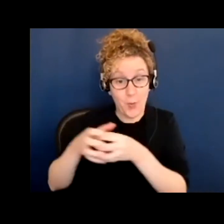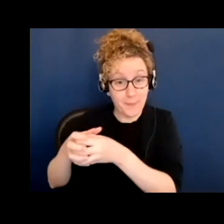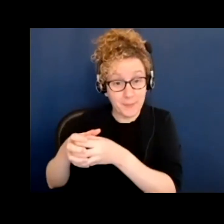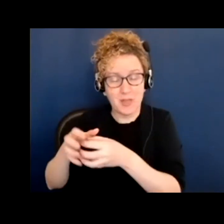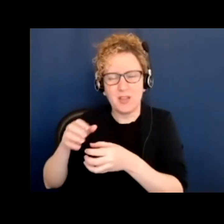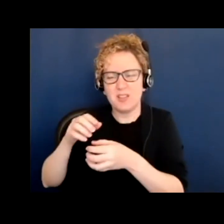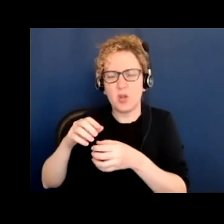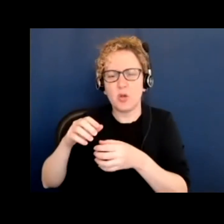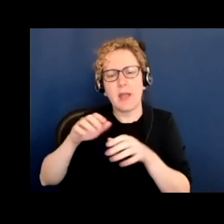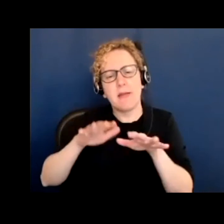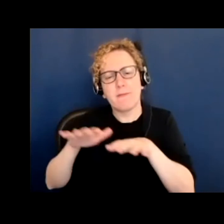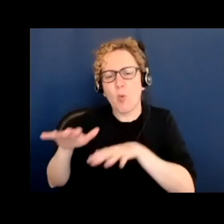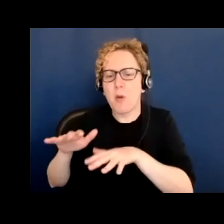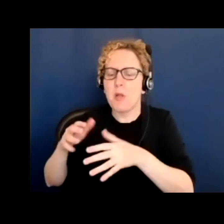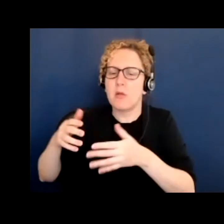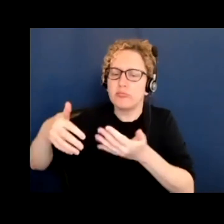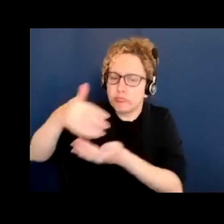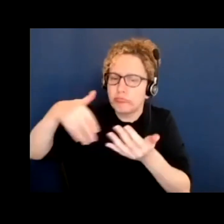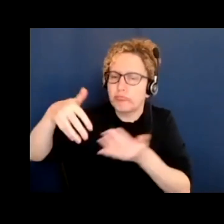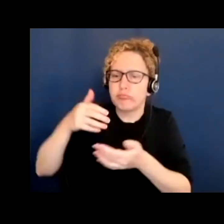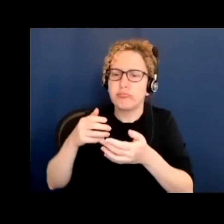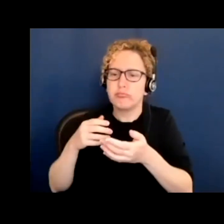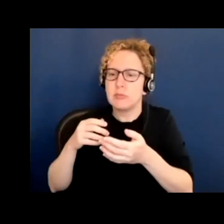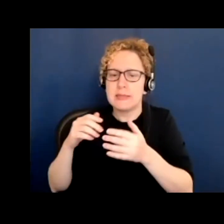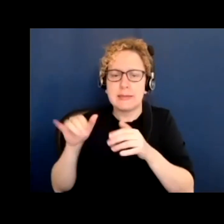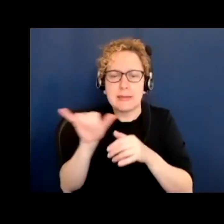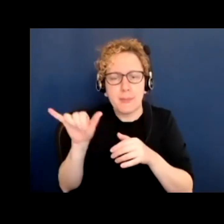to connect with peers who share similar disabilities.